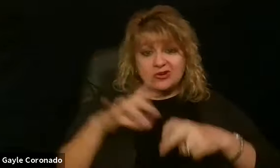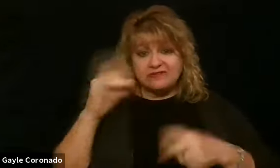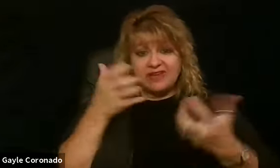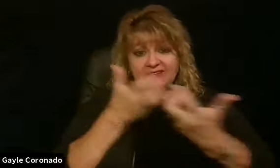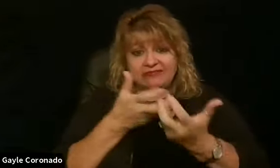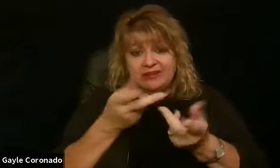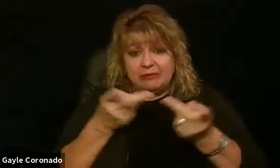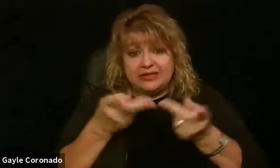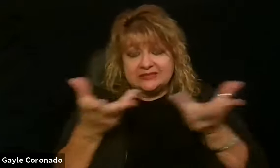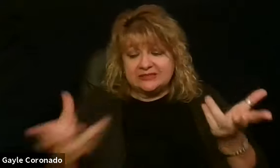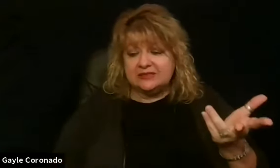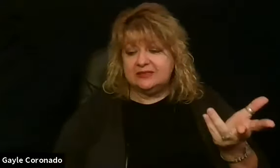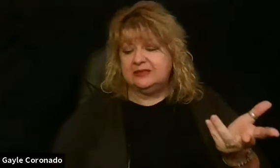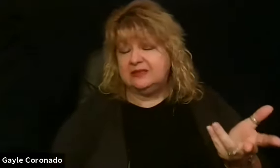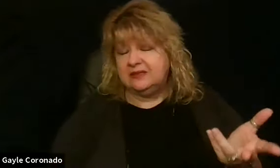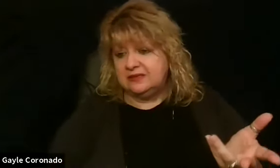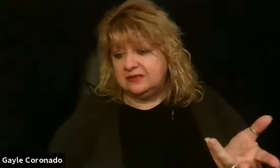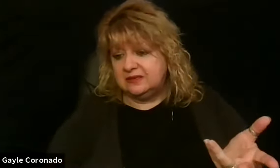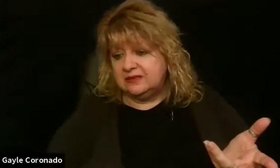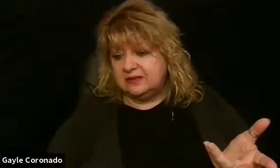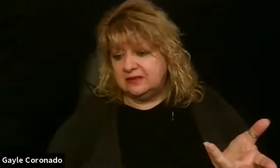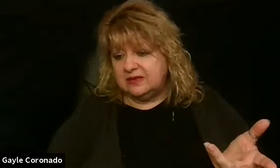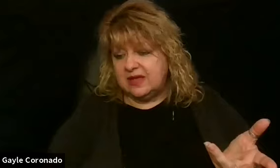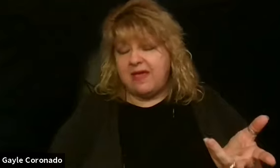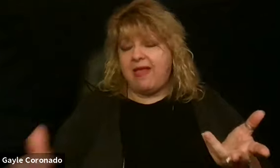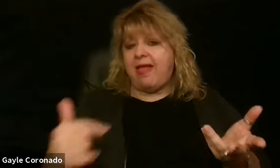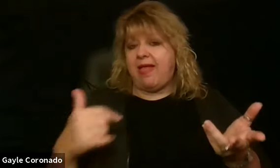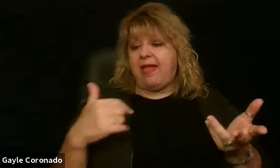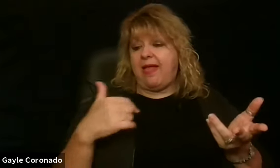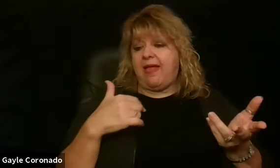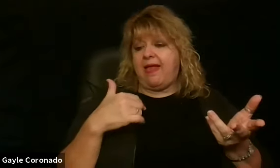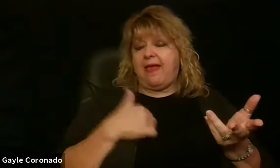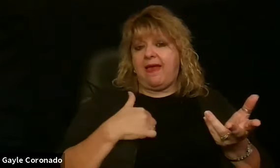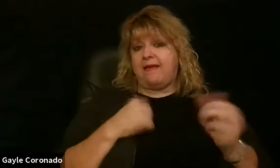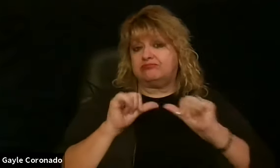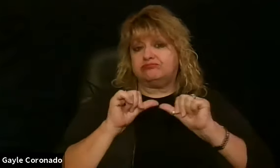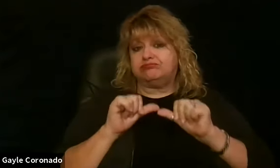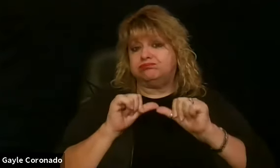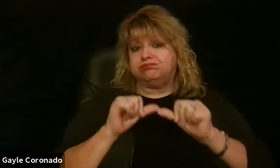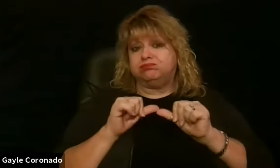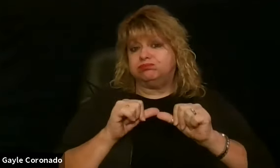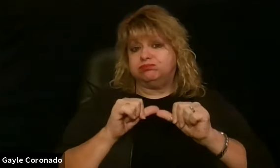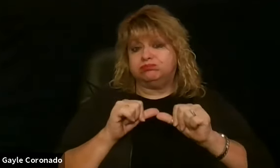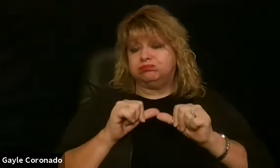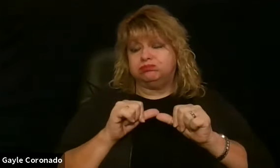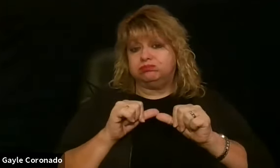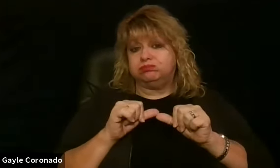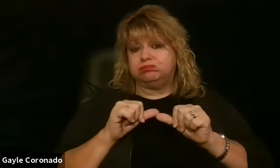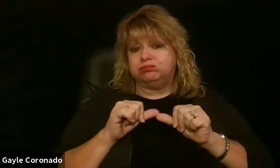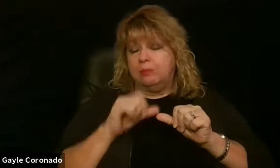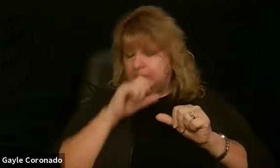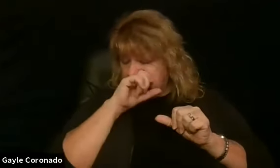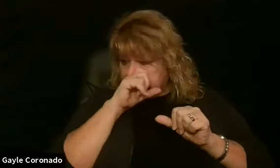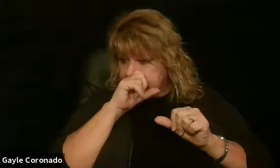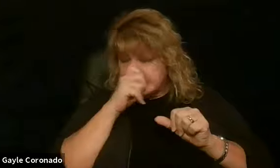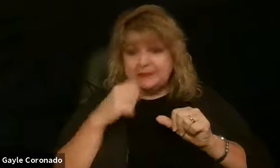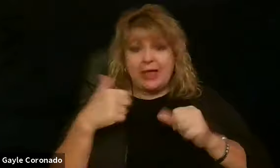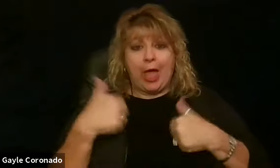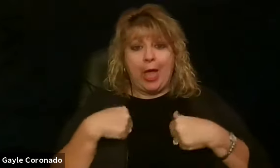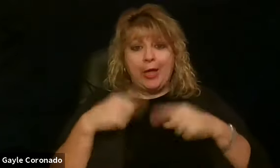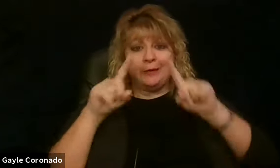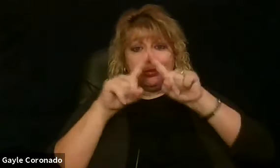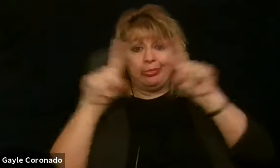And that meant that I was constantly being a square peg in a round hole.